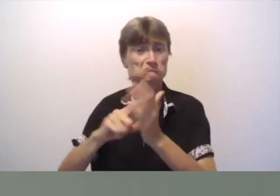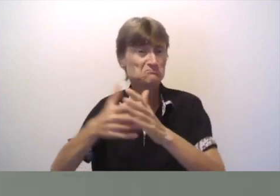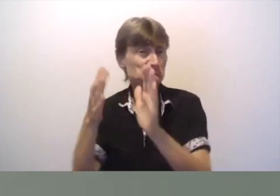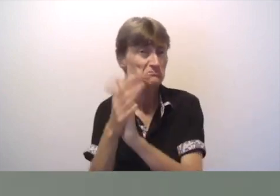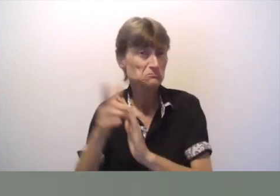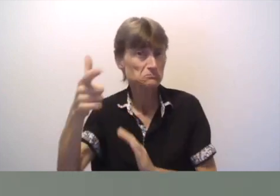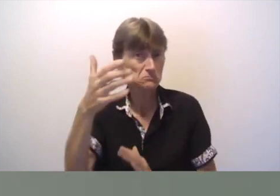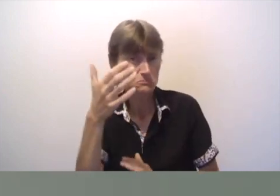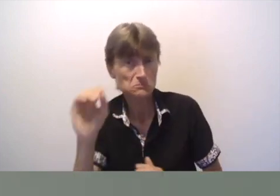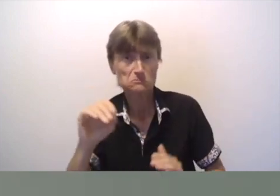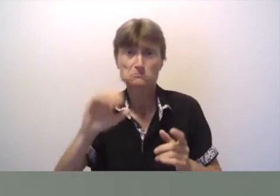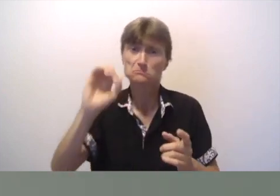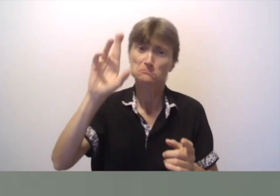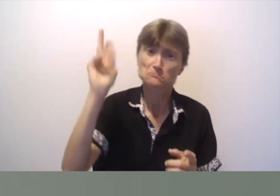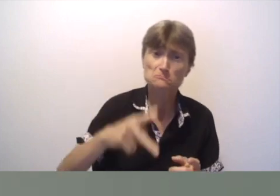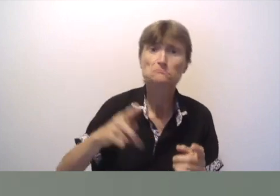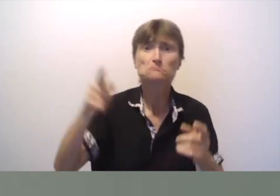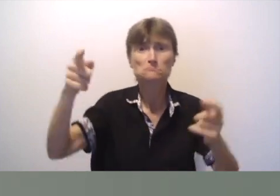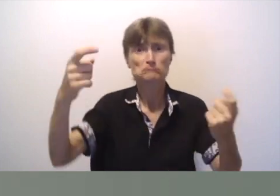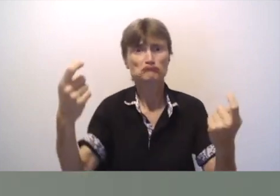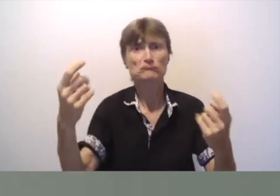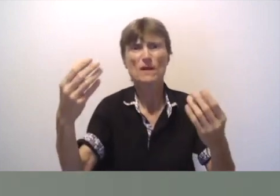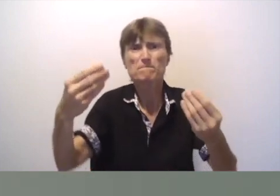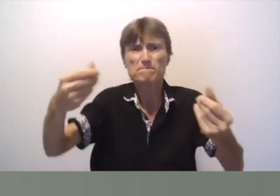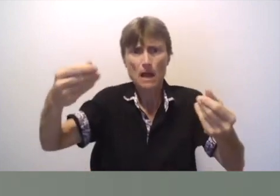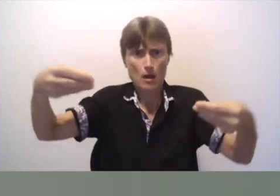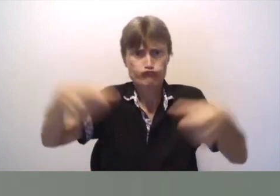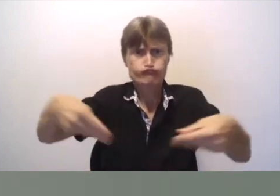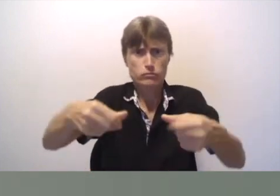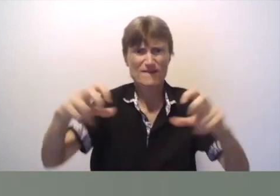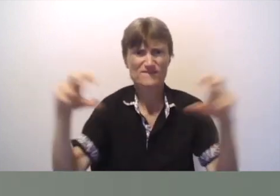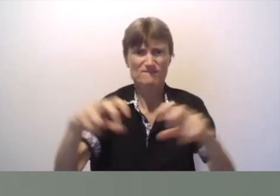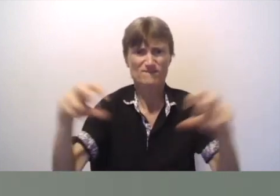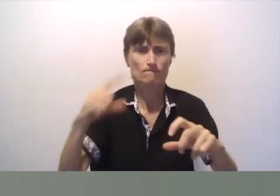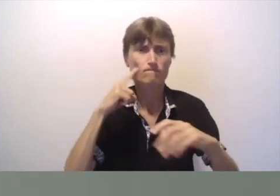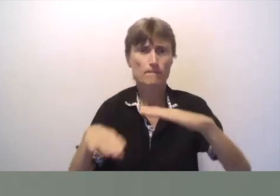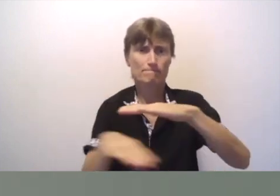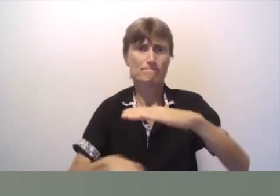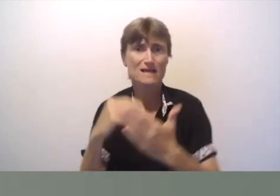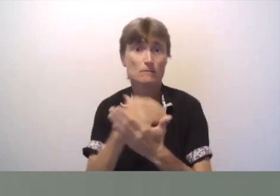a basic income that may be difficult to support but to ask businesses to get